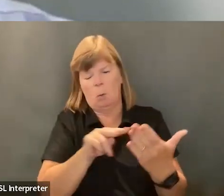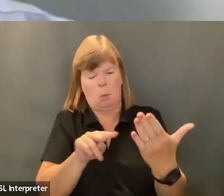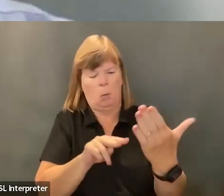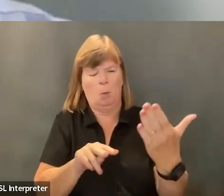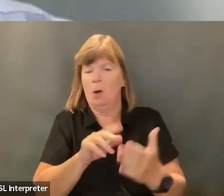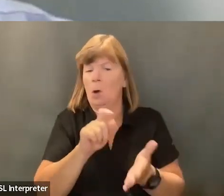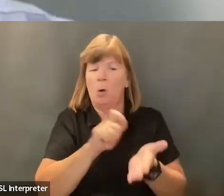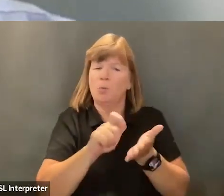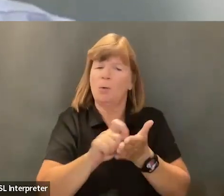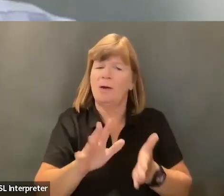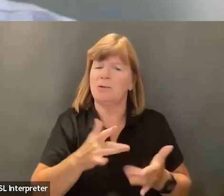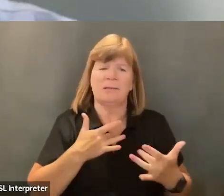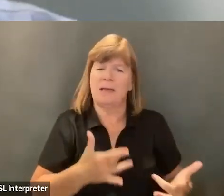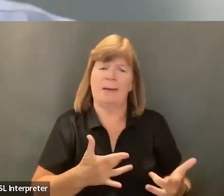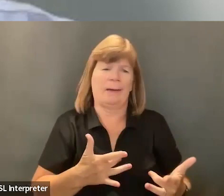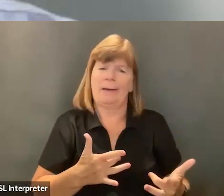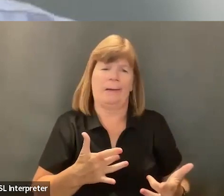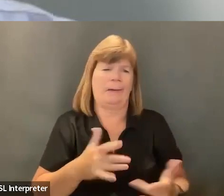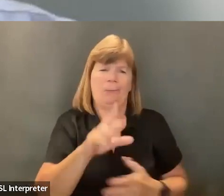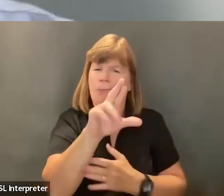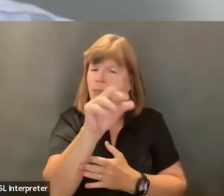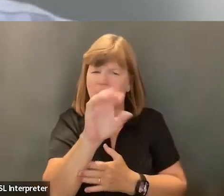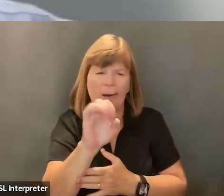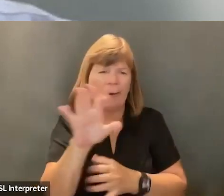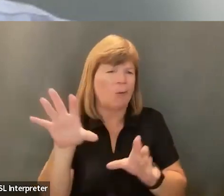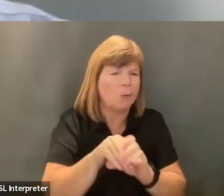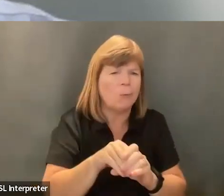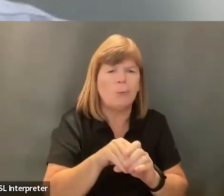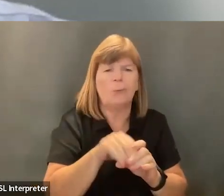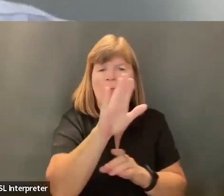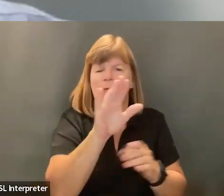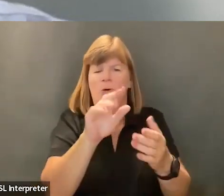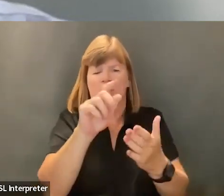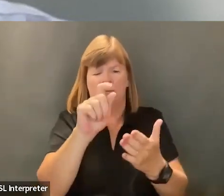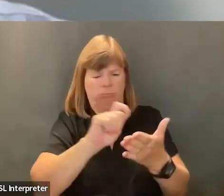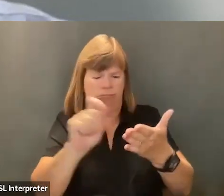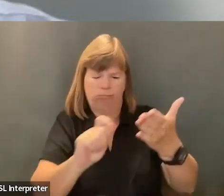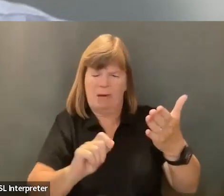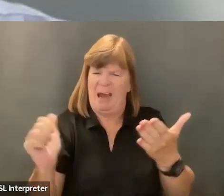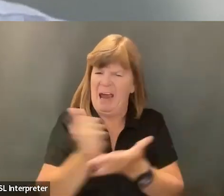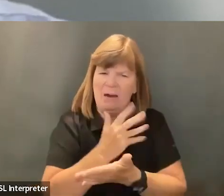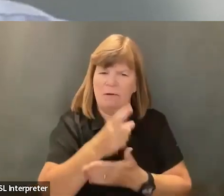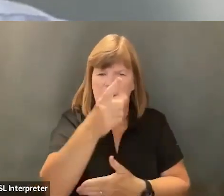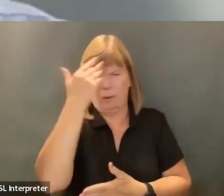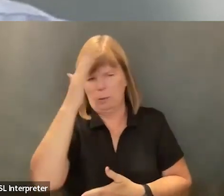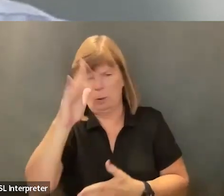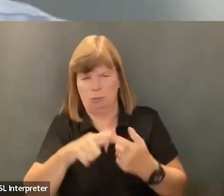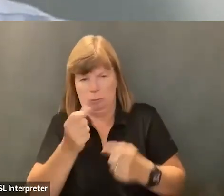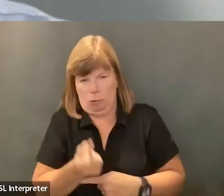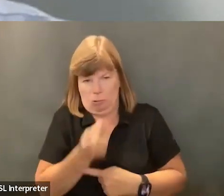right include in their in their text everything you need to know to understand that particular